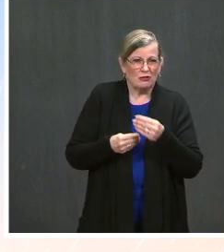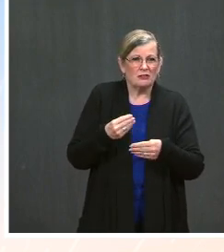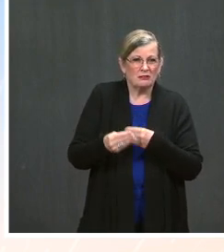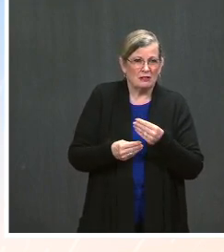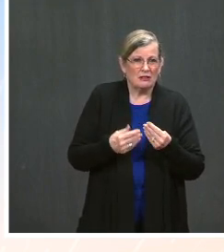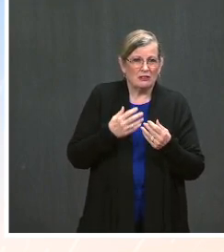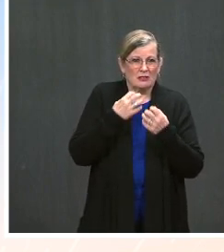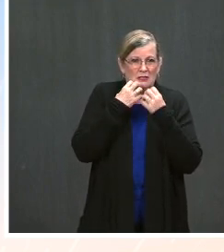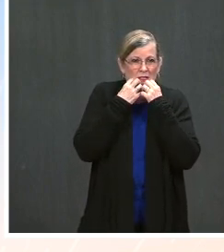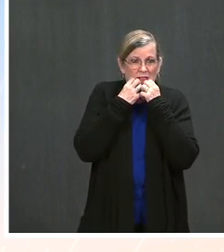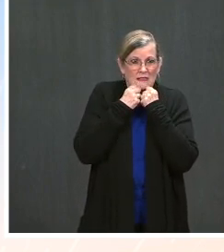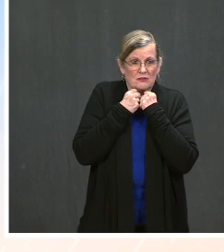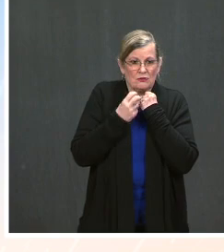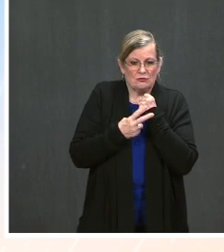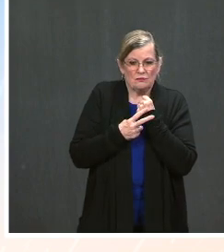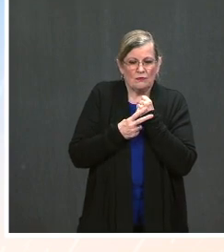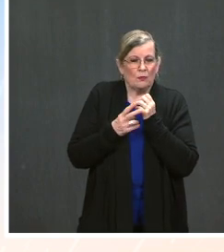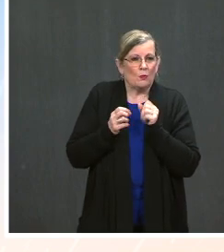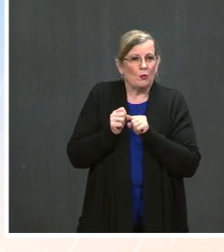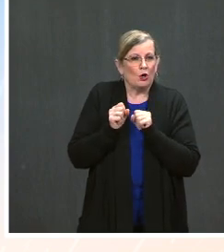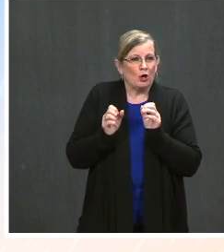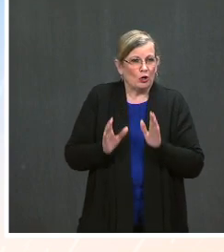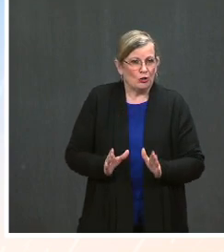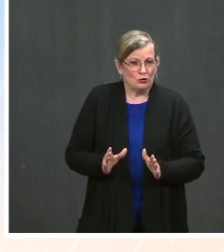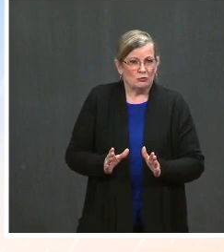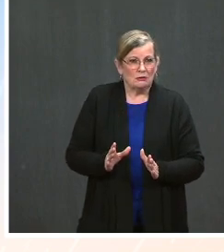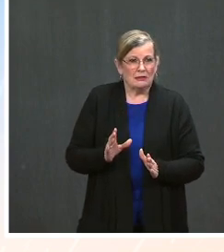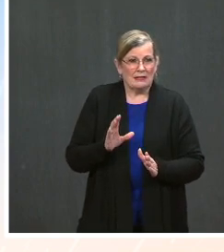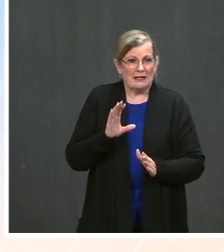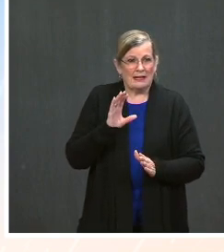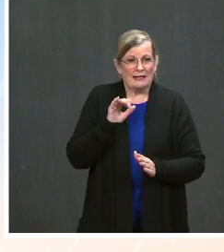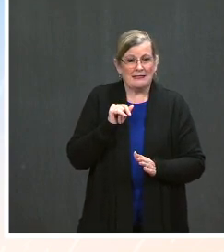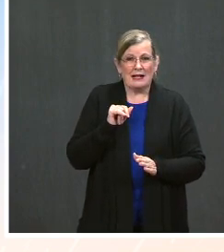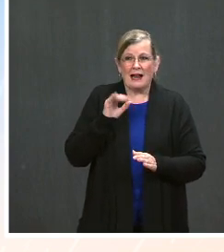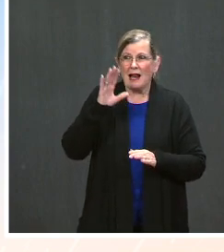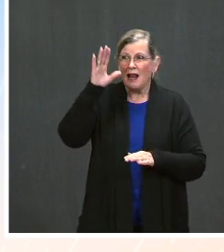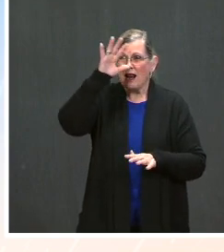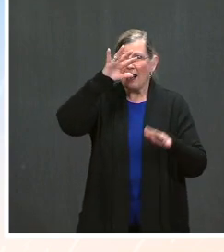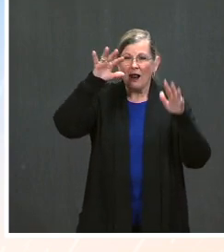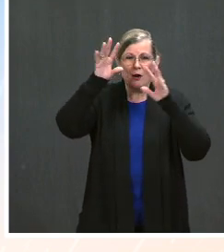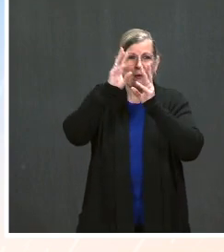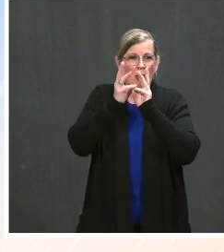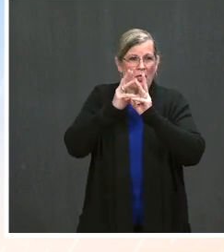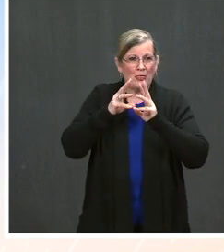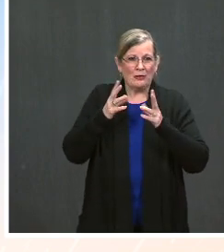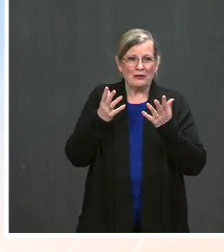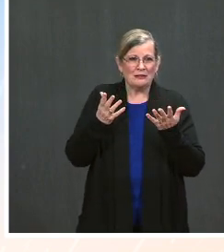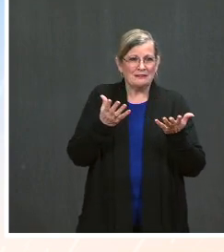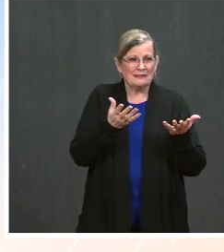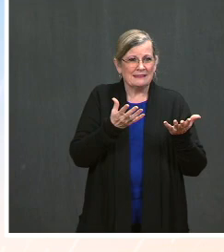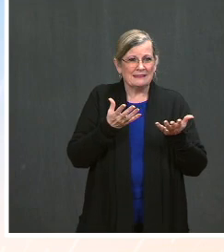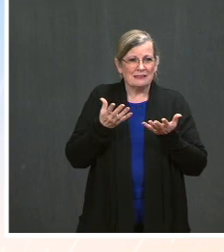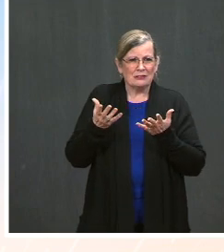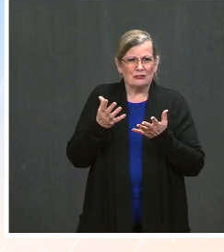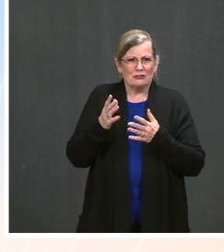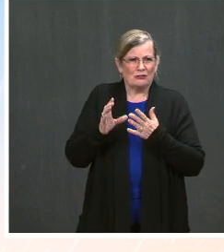But climate and the crisis is a priority. It's one of the four crises the President has talked about being a priority for him as president.